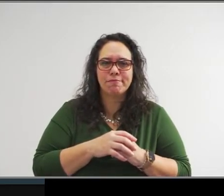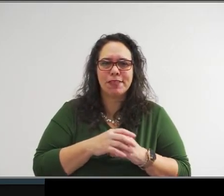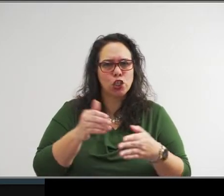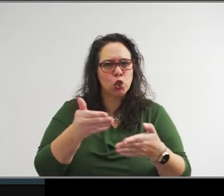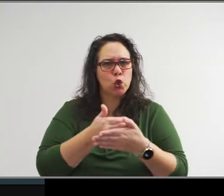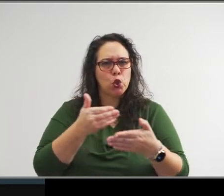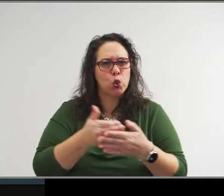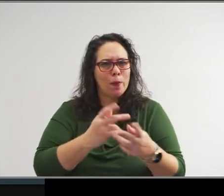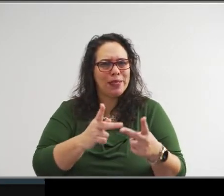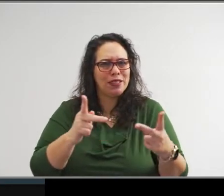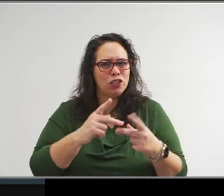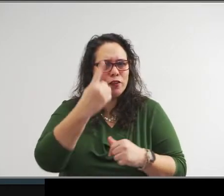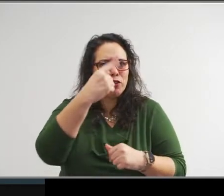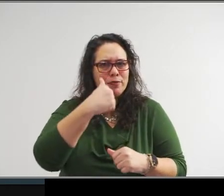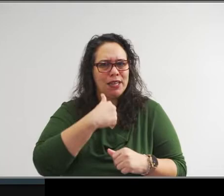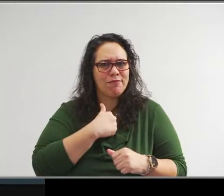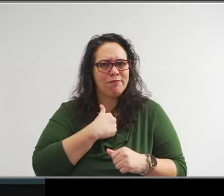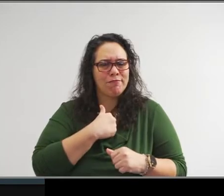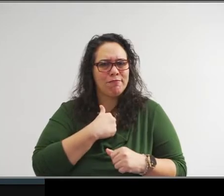with a lot of confidence in this district.